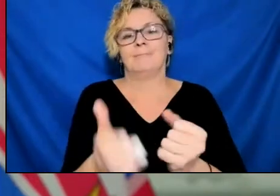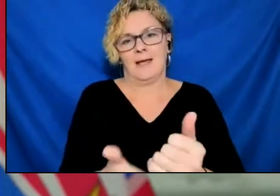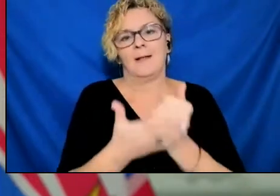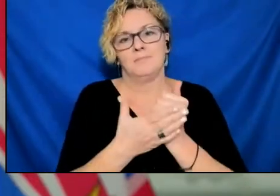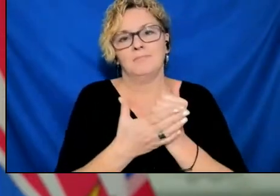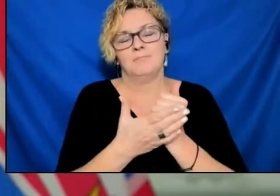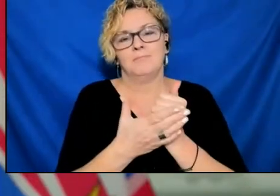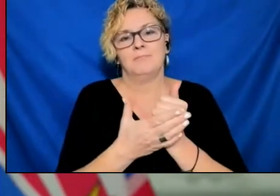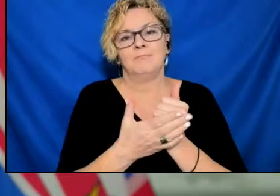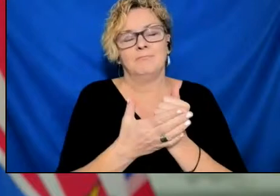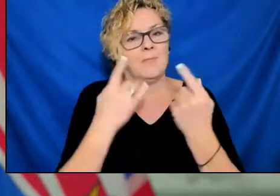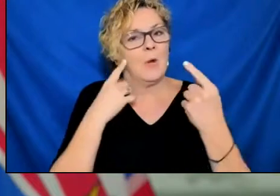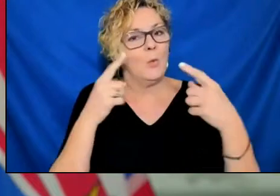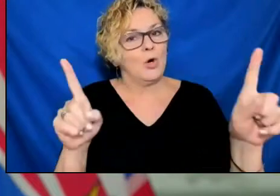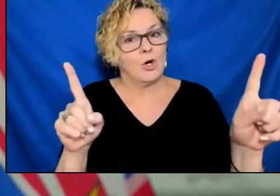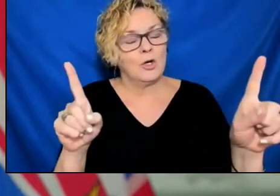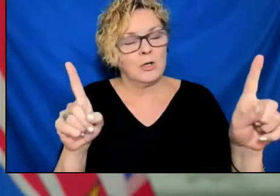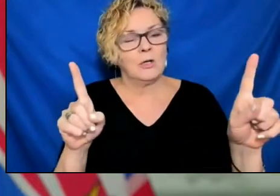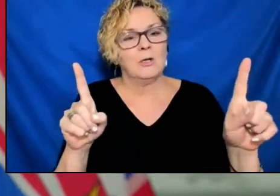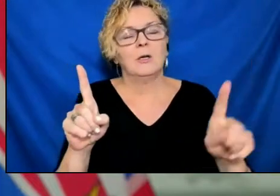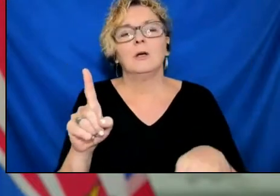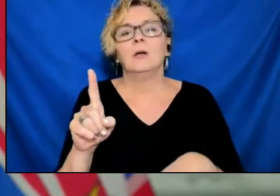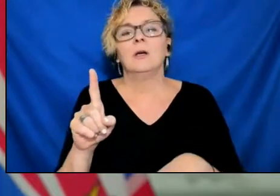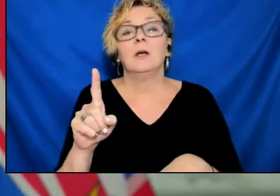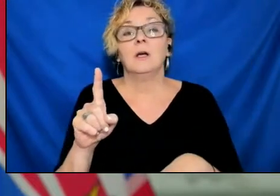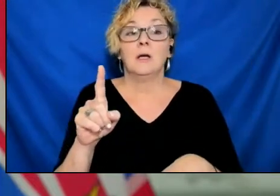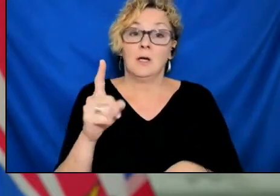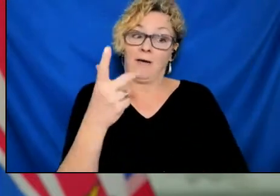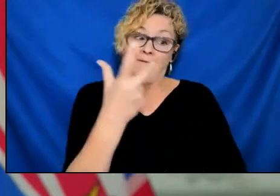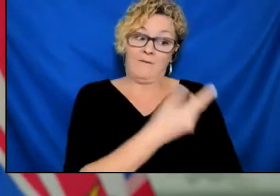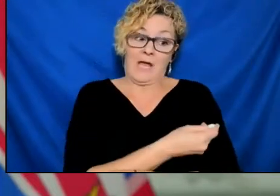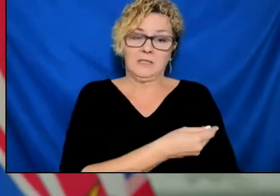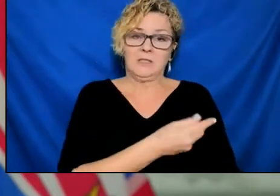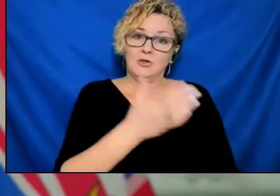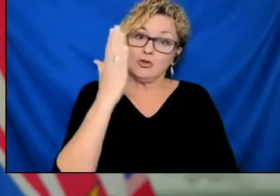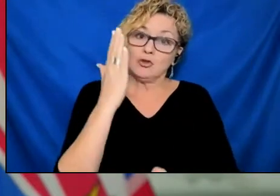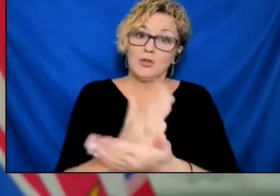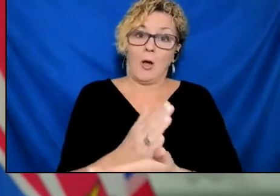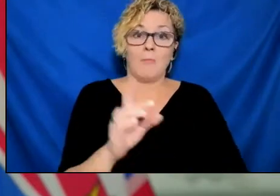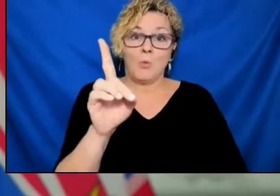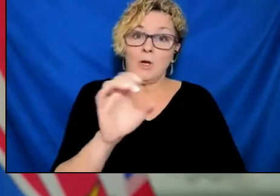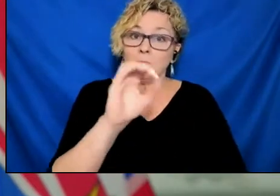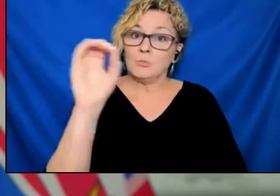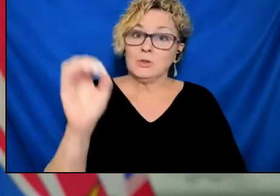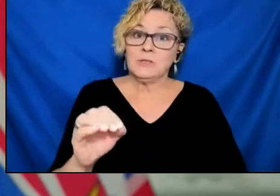Vaccines work. They may not stop all